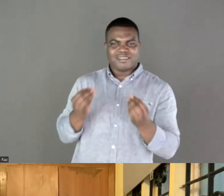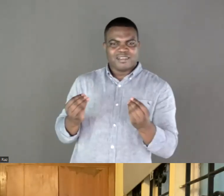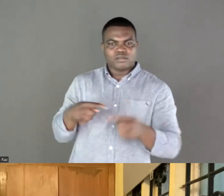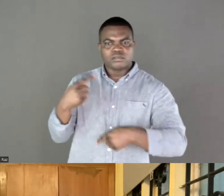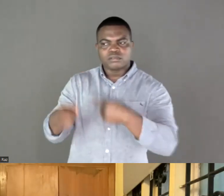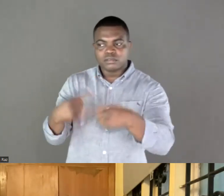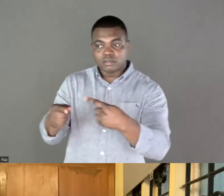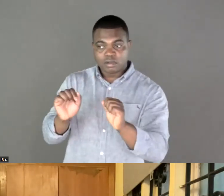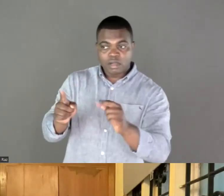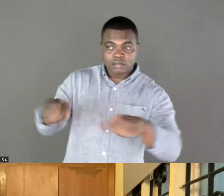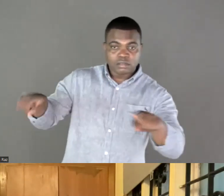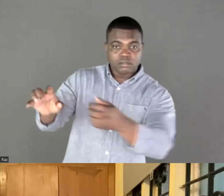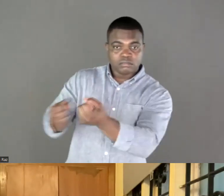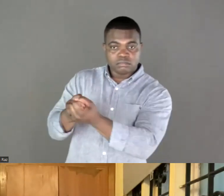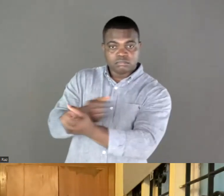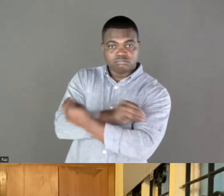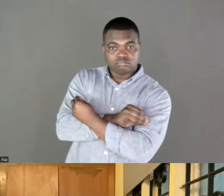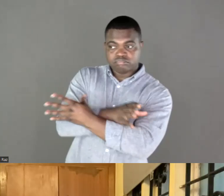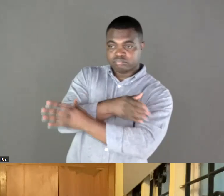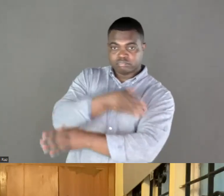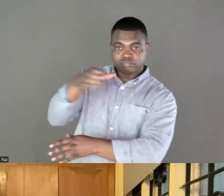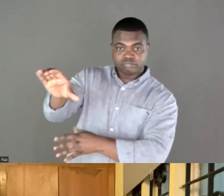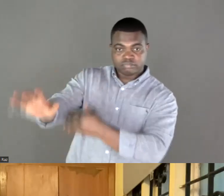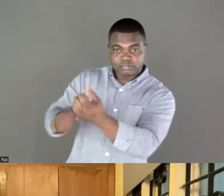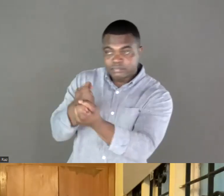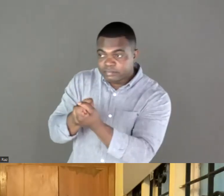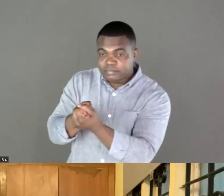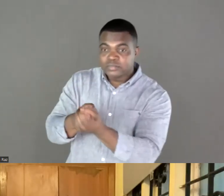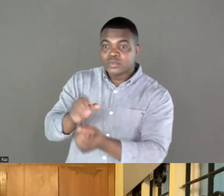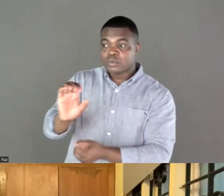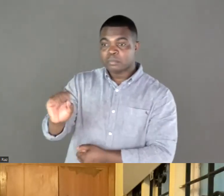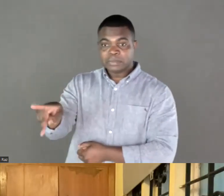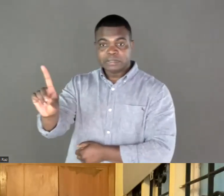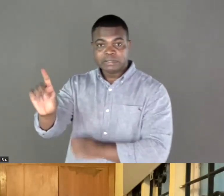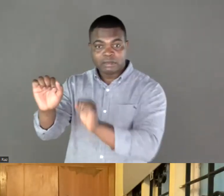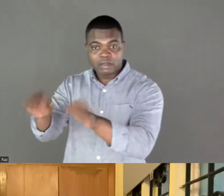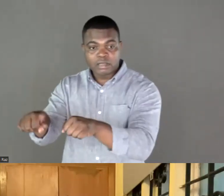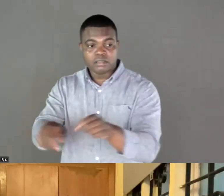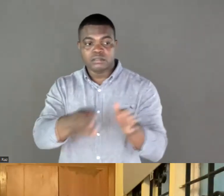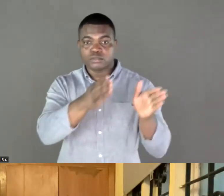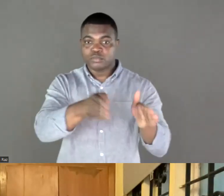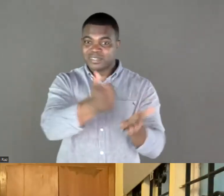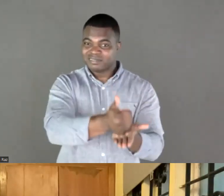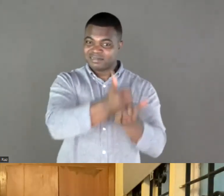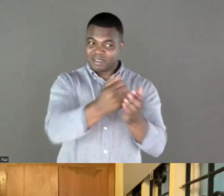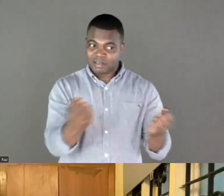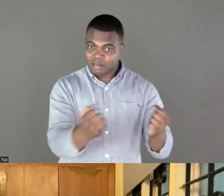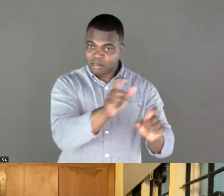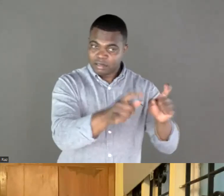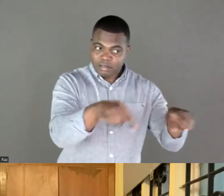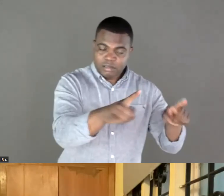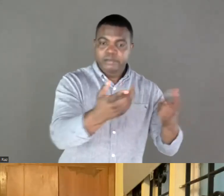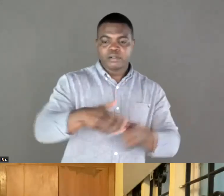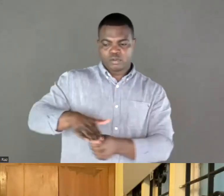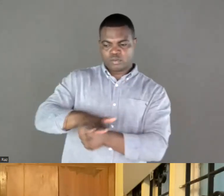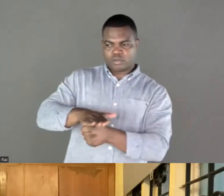been in development and been piloted, and it was, it was very, very well received by Ida as well as